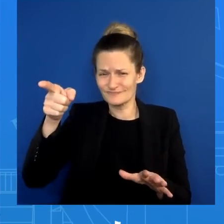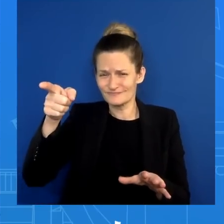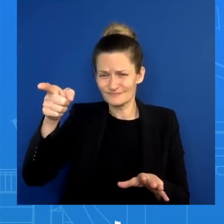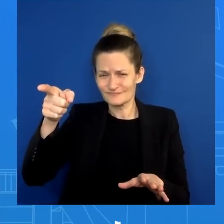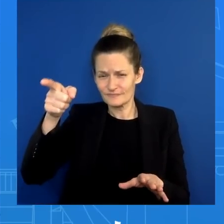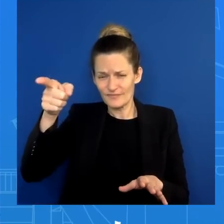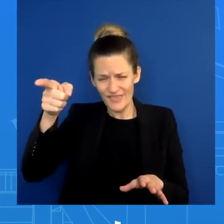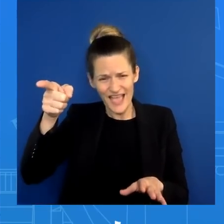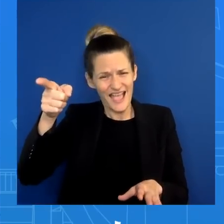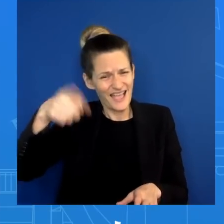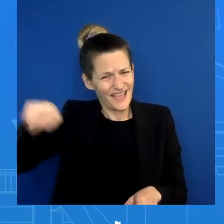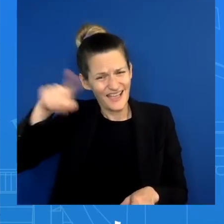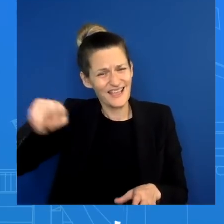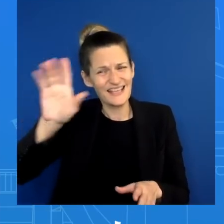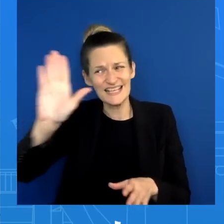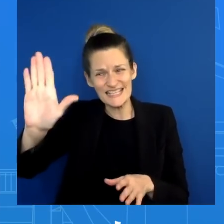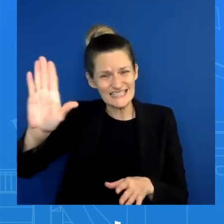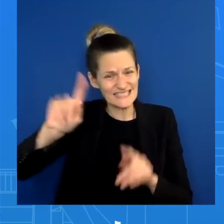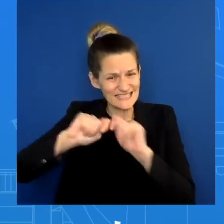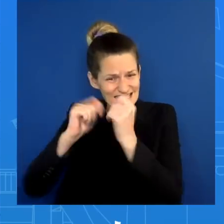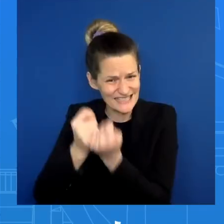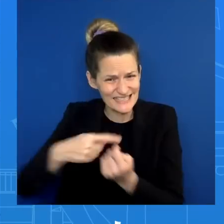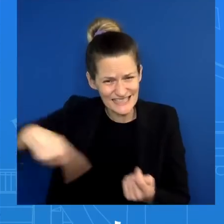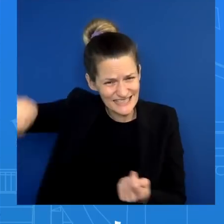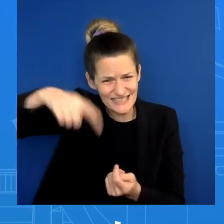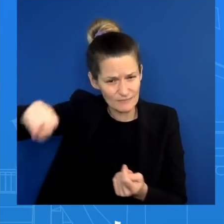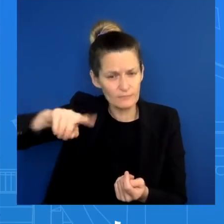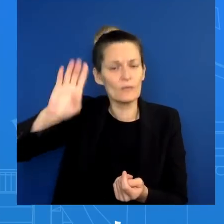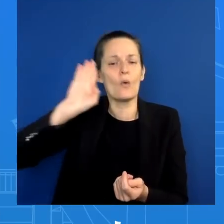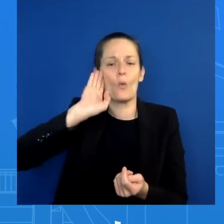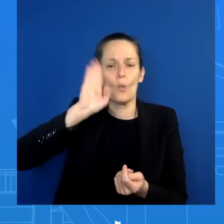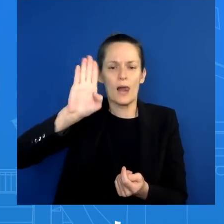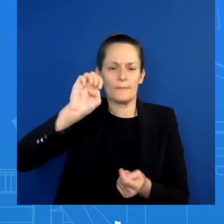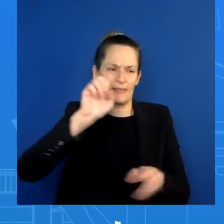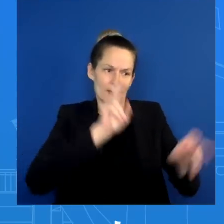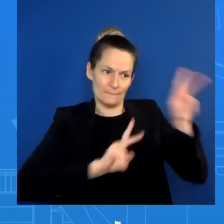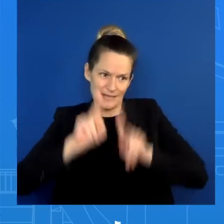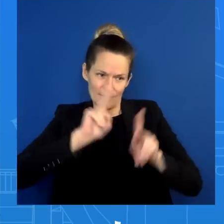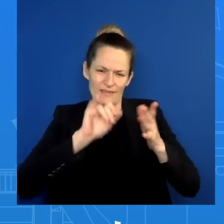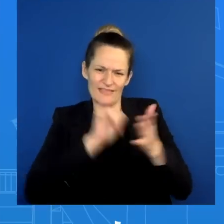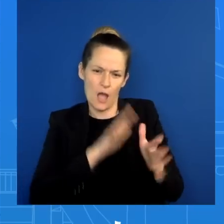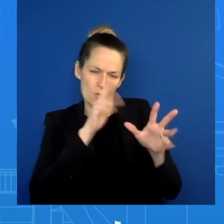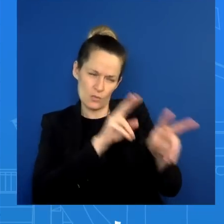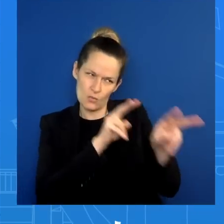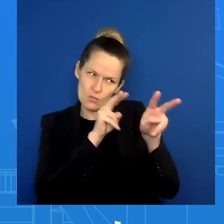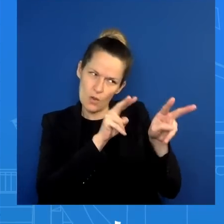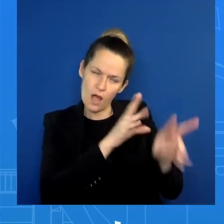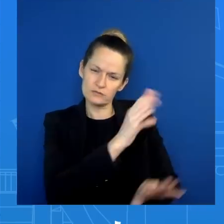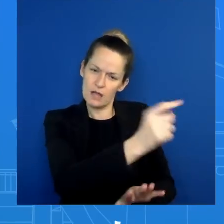I think that was originally your question. And so this is clearly something that the Department of Education is focused